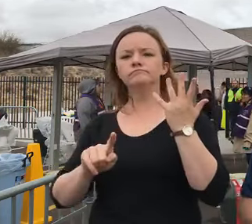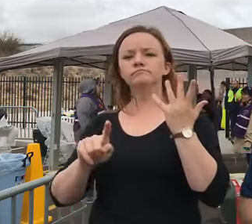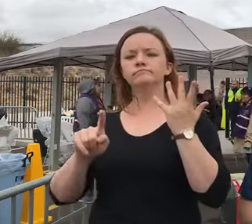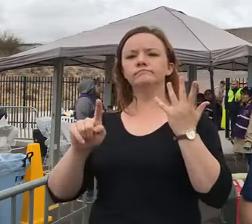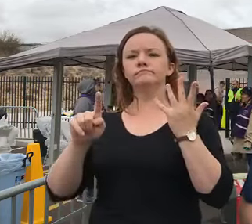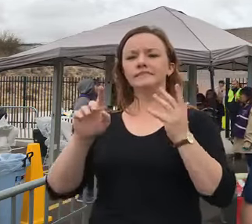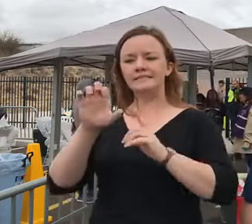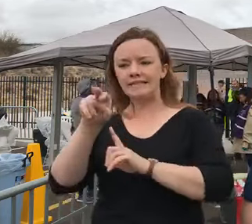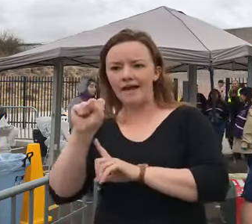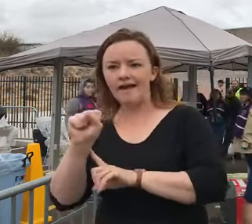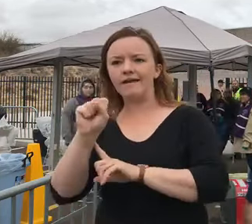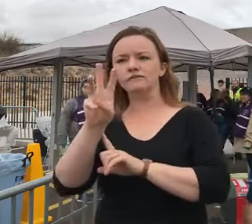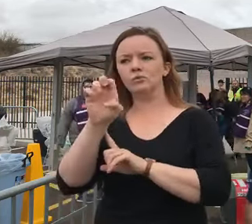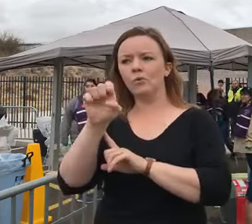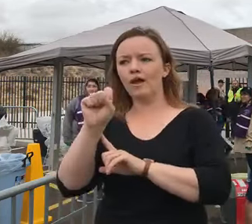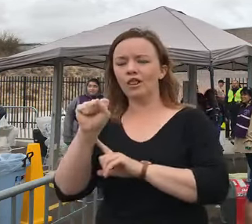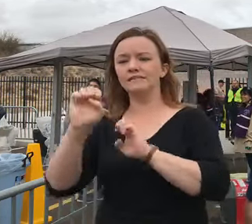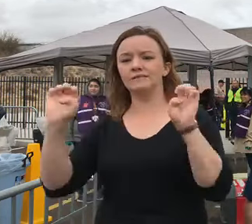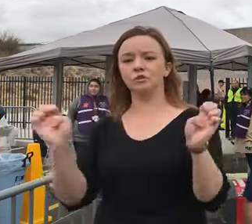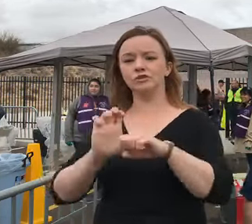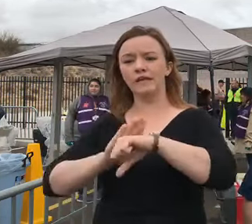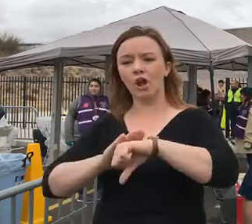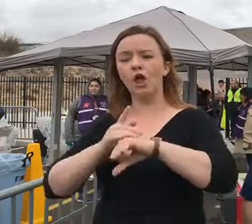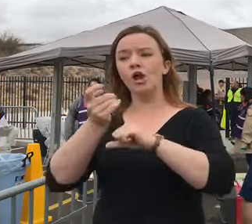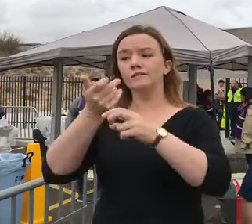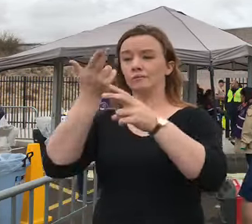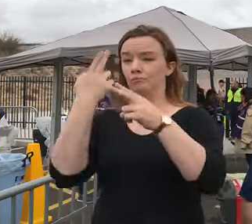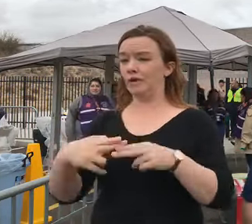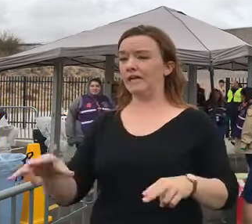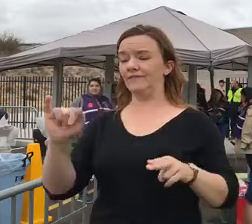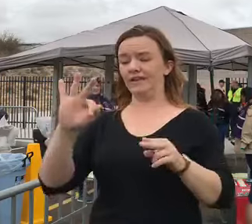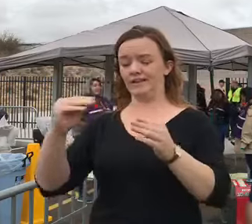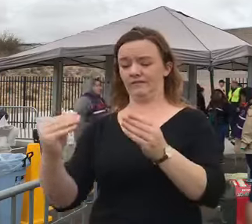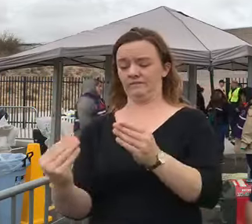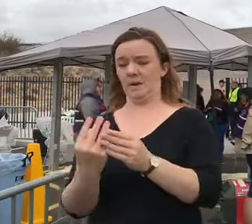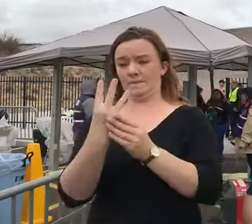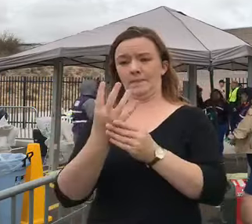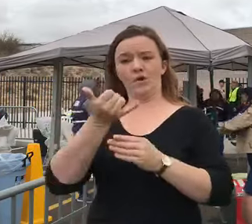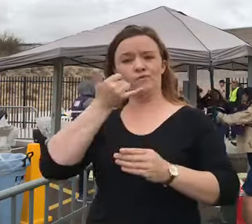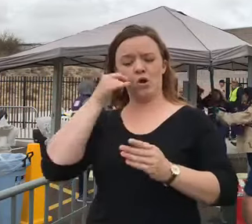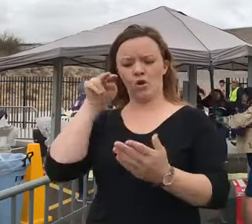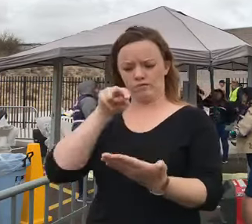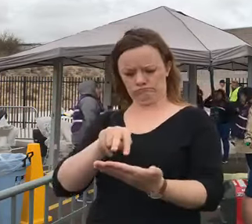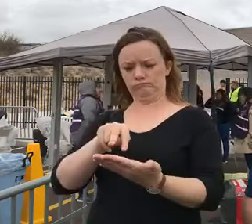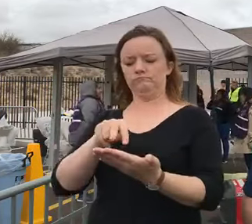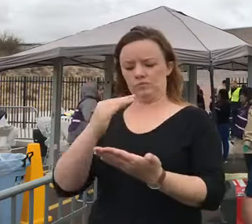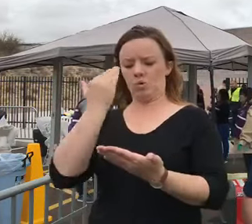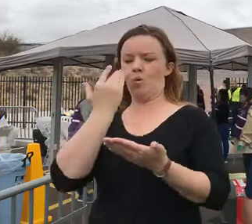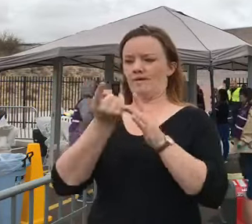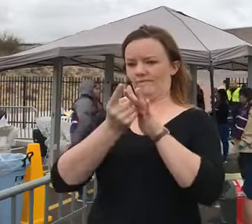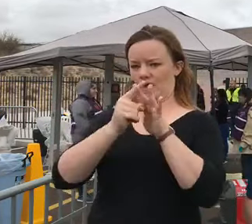Wireless Emergency Alerts are kind of short, so if you get one of those it'll just tell you that there's been evacuations and where to go for more information,